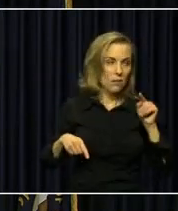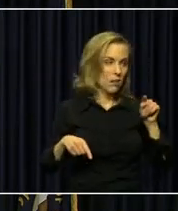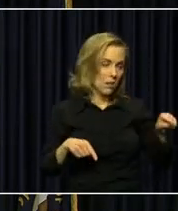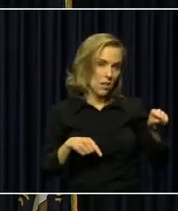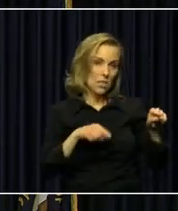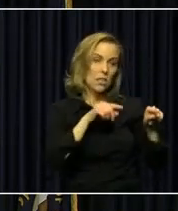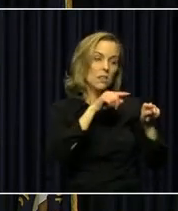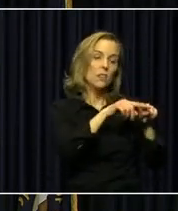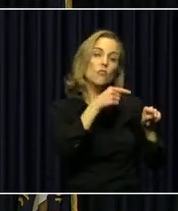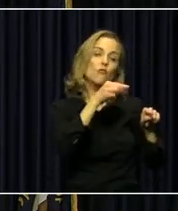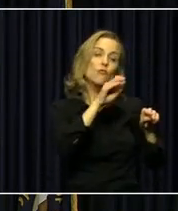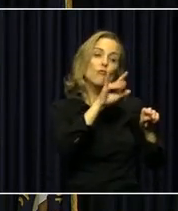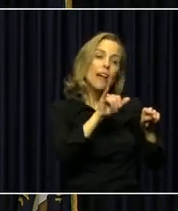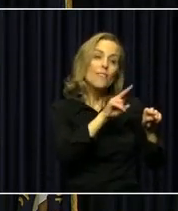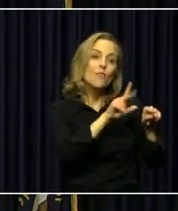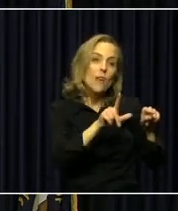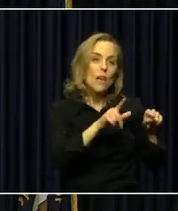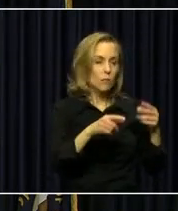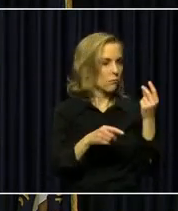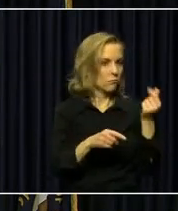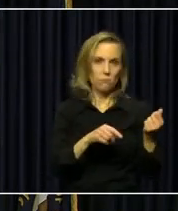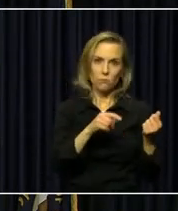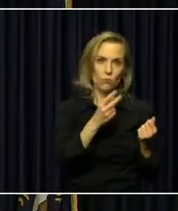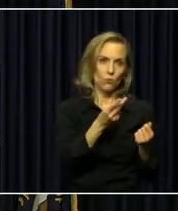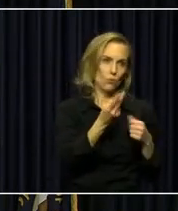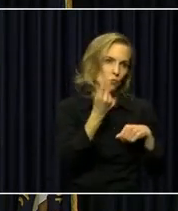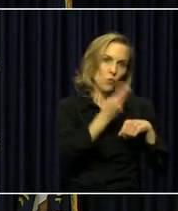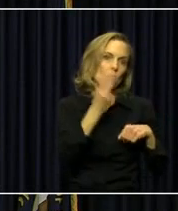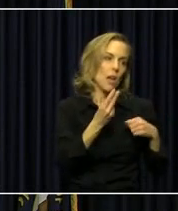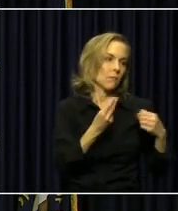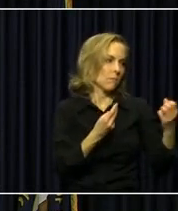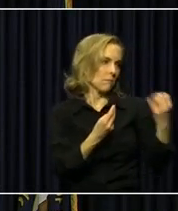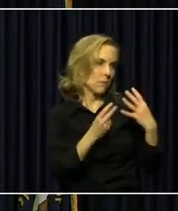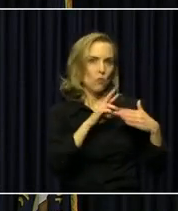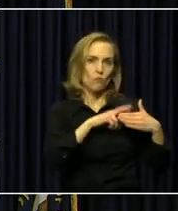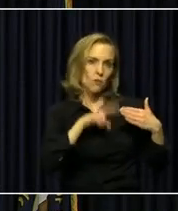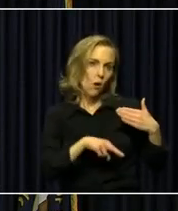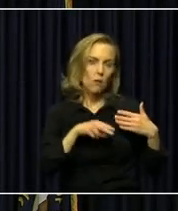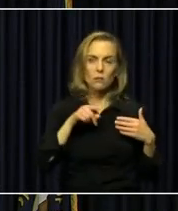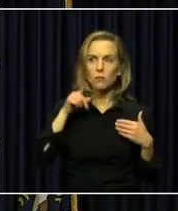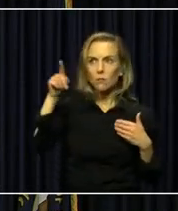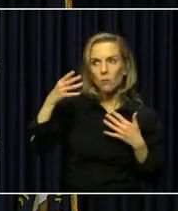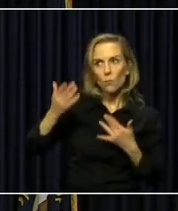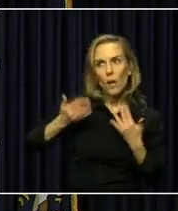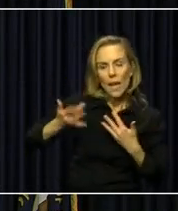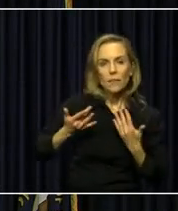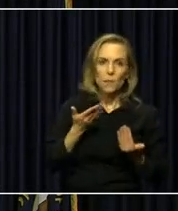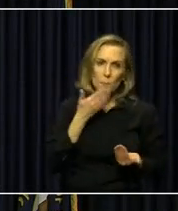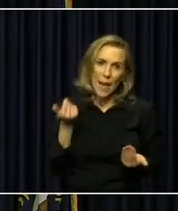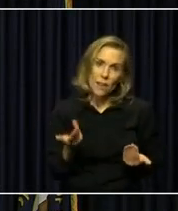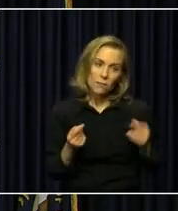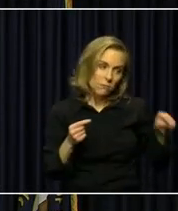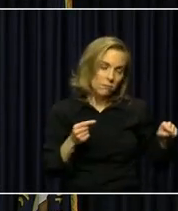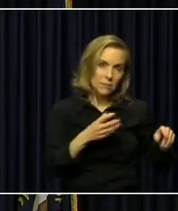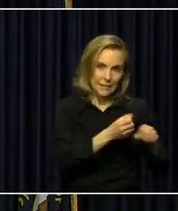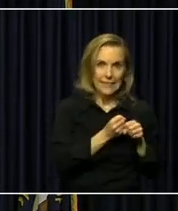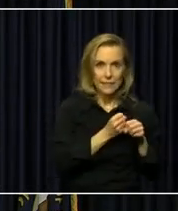GOING TO IDENTIFY SOME INITIAL FIRST NUMBERS THAT WE THINK. THEY'RE GOING TO BE LARGE, AND